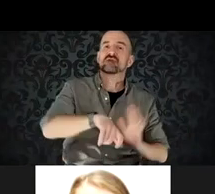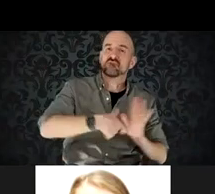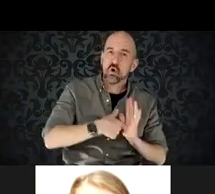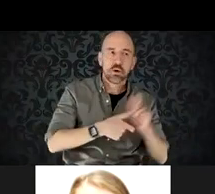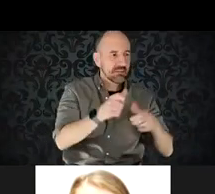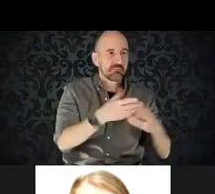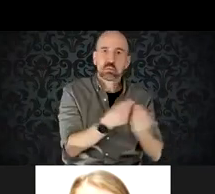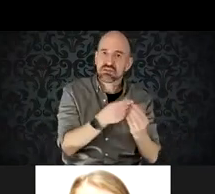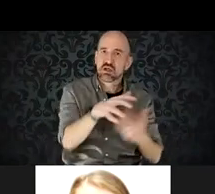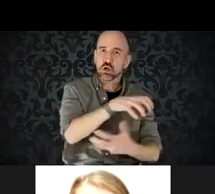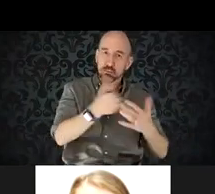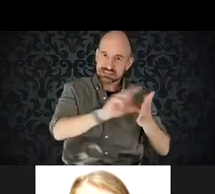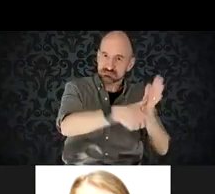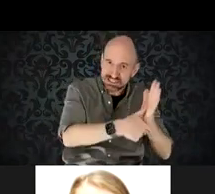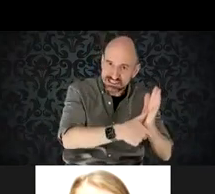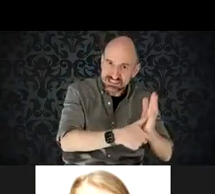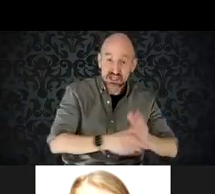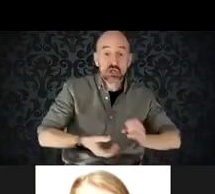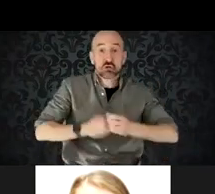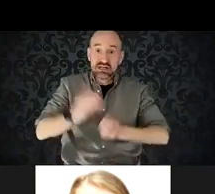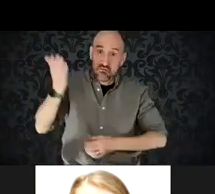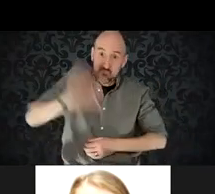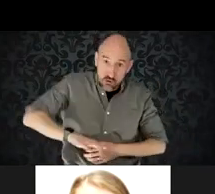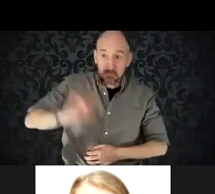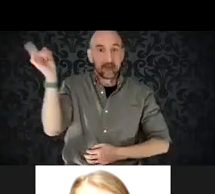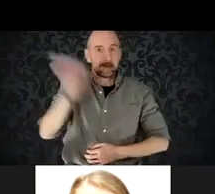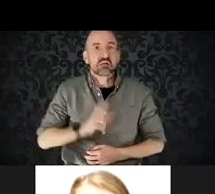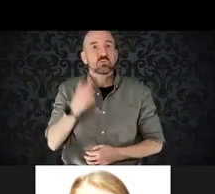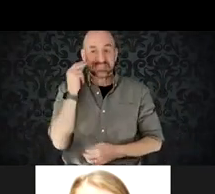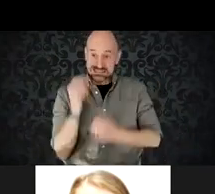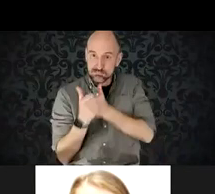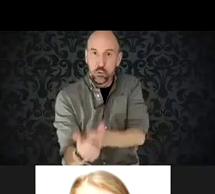create via biodiversity, and support habitat in natural, sustainable ways. They support a real